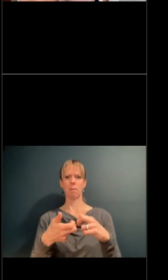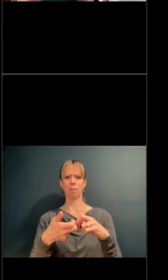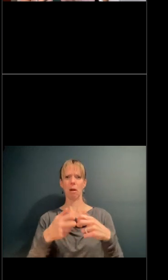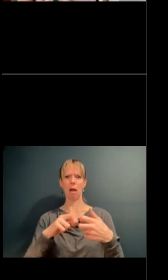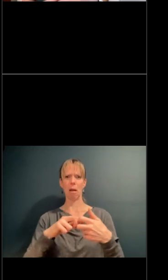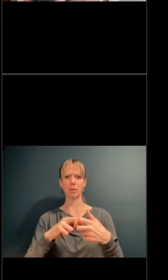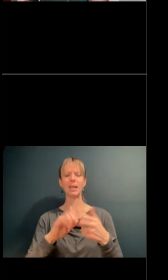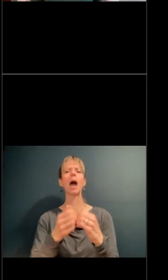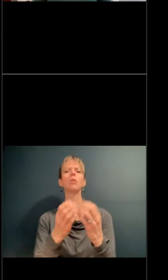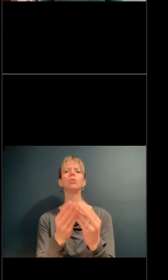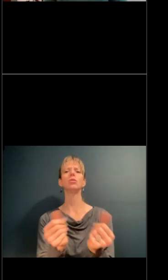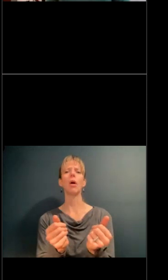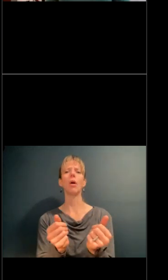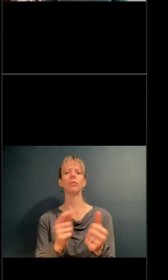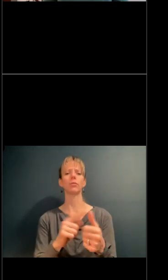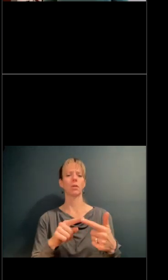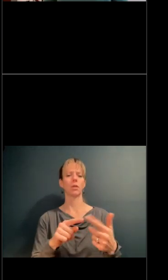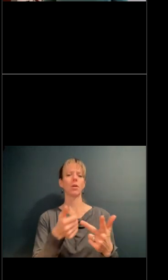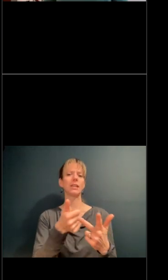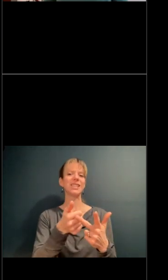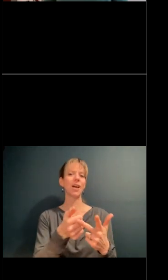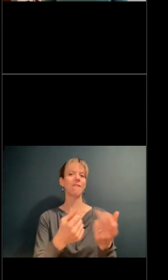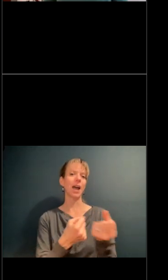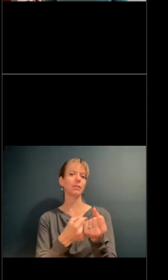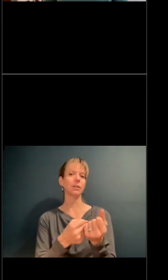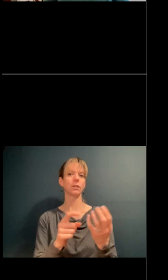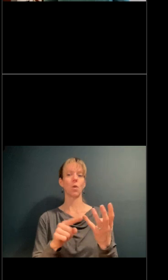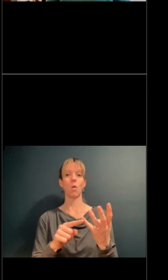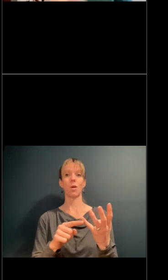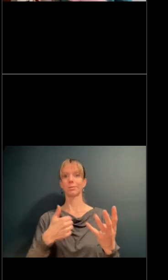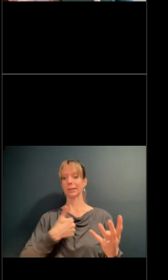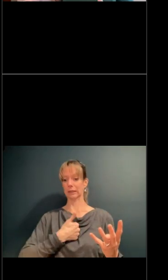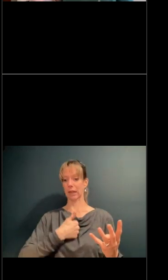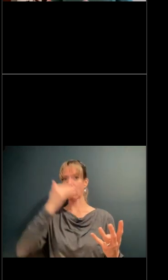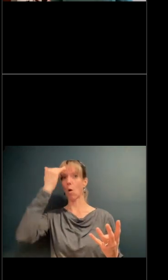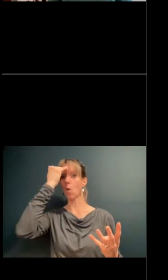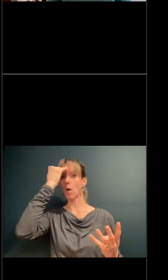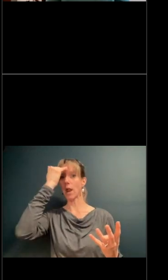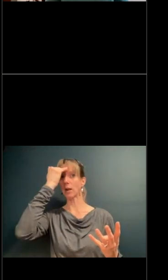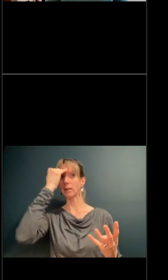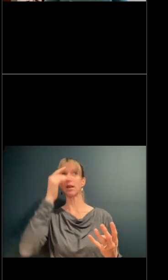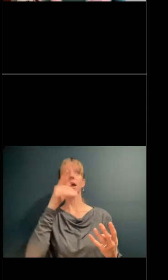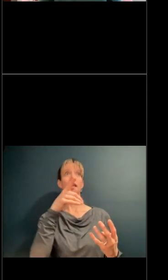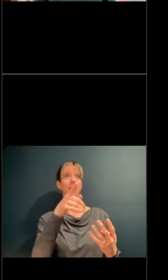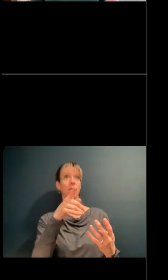Self-advocacy, and even self-awareness. The guide on your screen you can download,